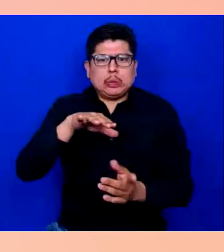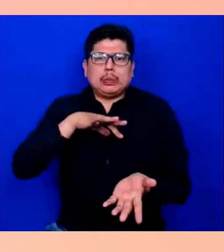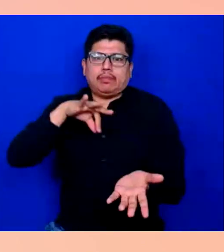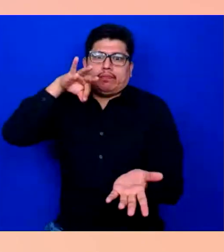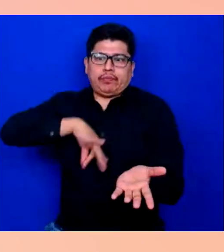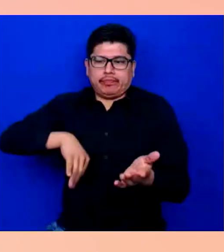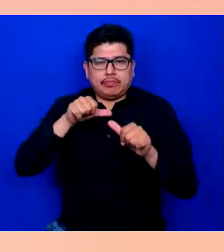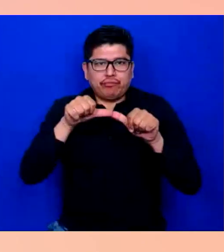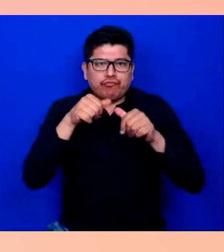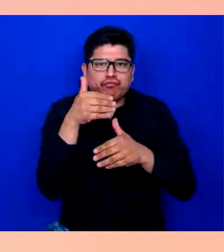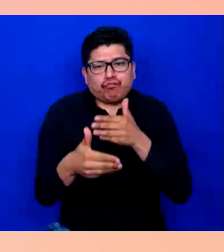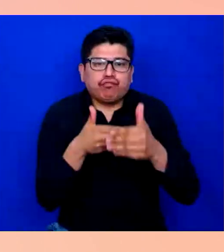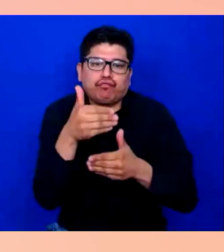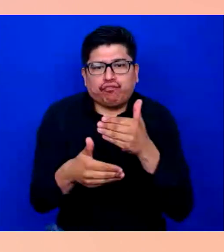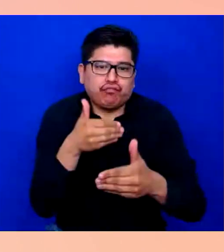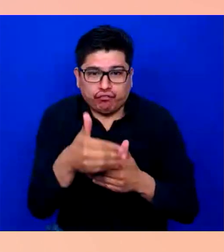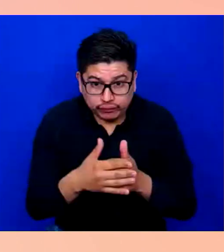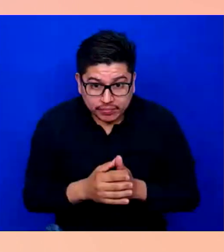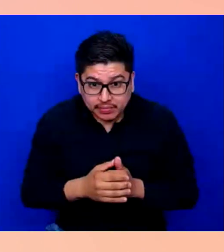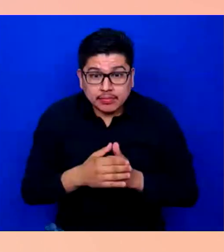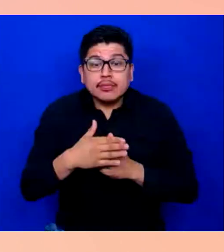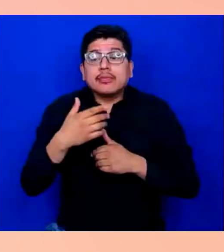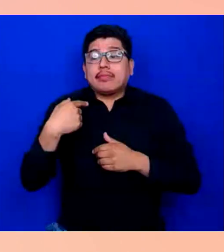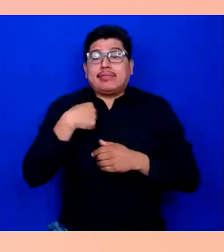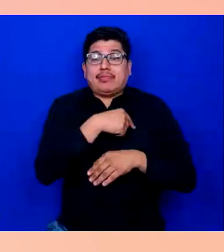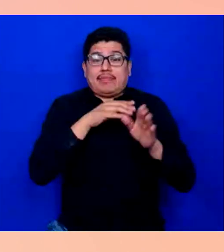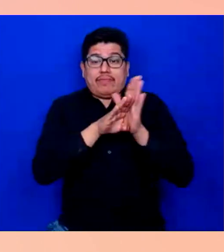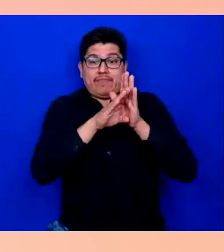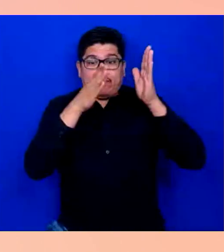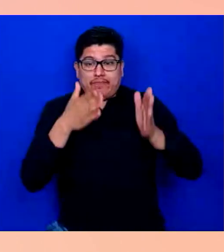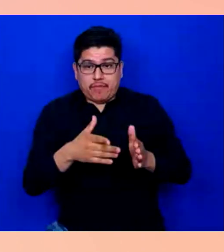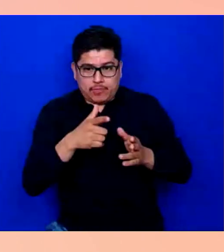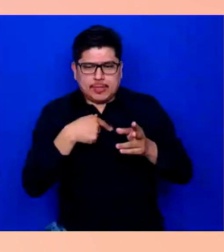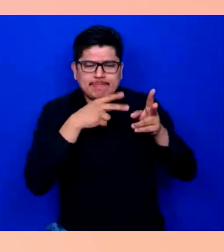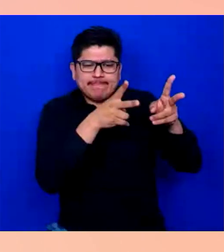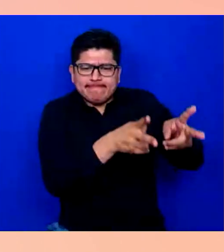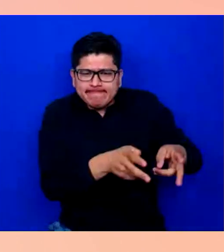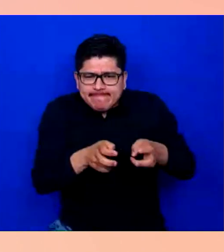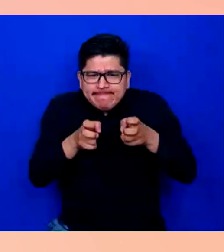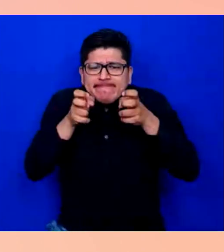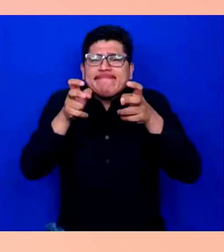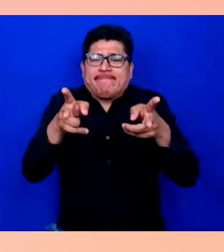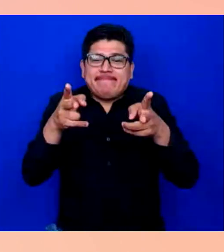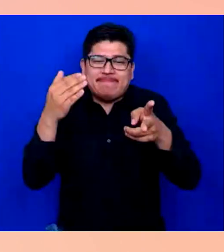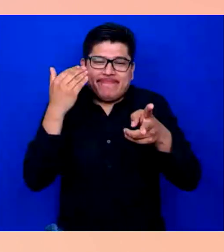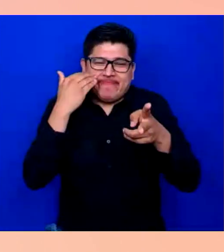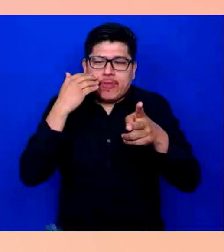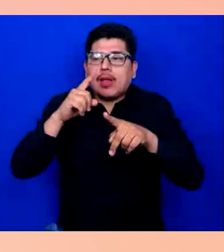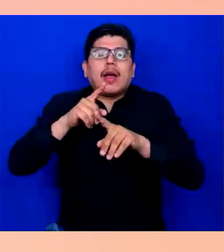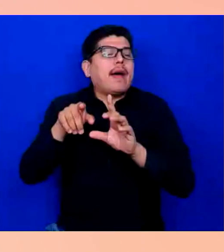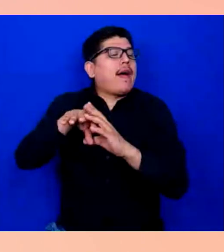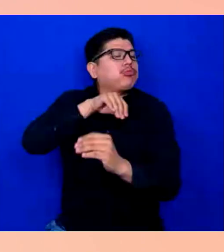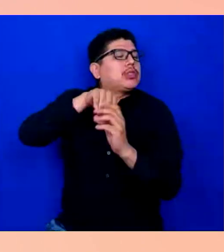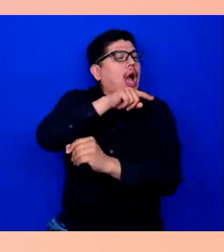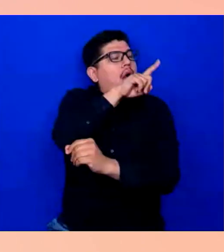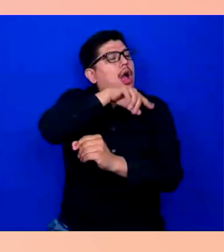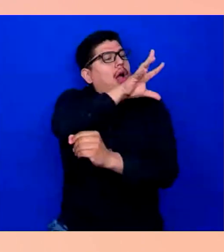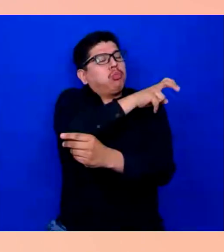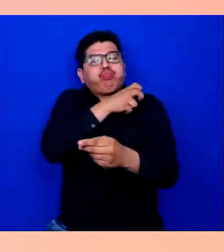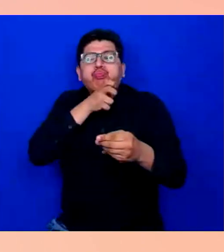is copy and pasting code from other sources. Here I want to add in some MCell exception test code, I copy over from a doc.